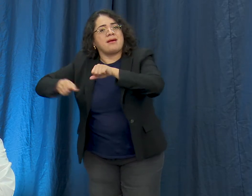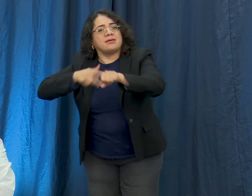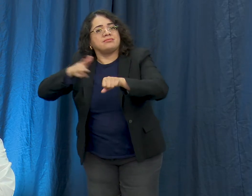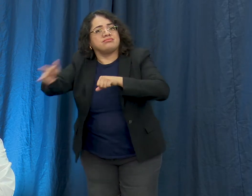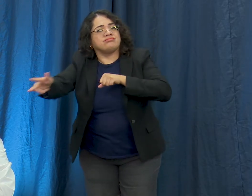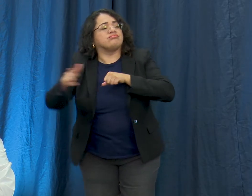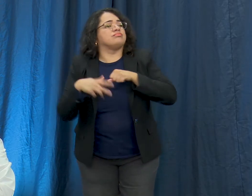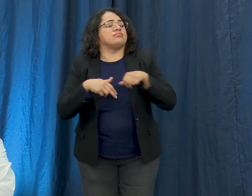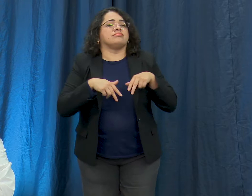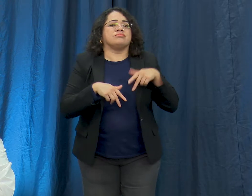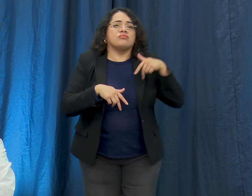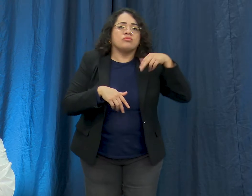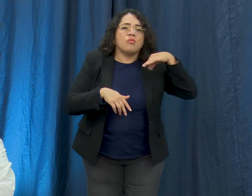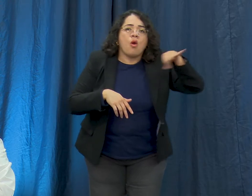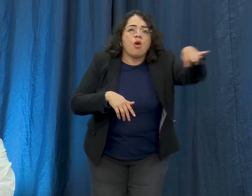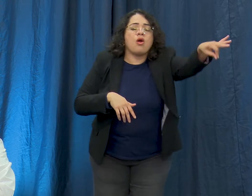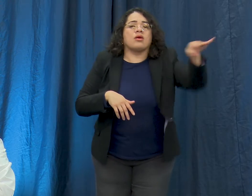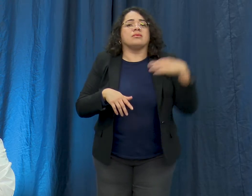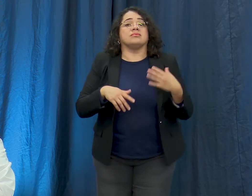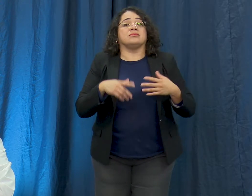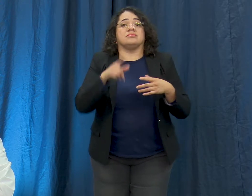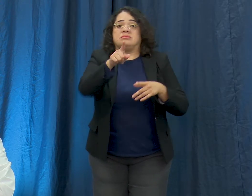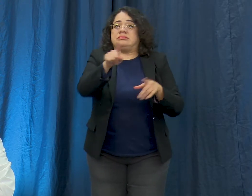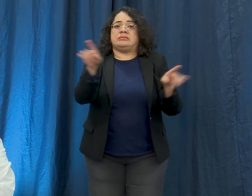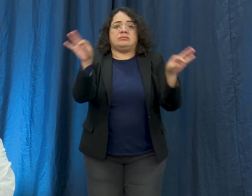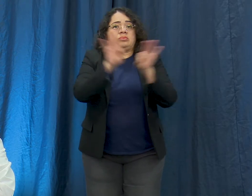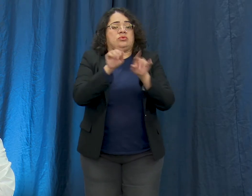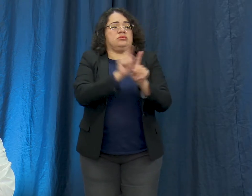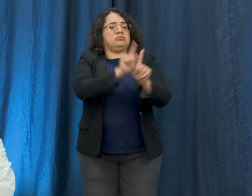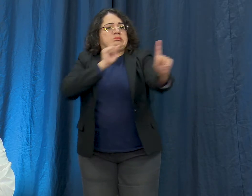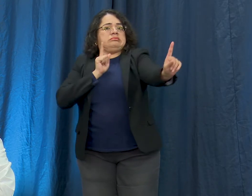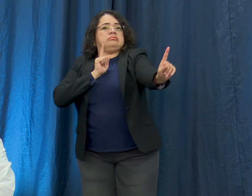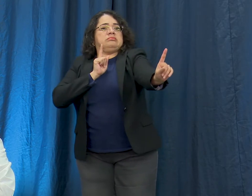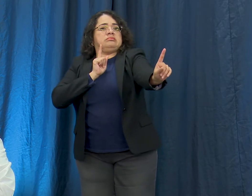those who don't live with you. Wear a face covering when you're unable to